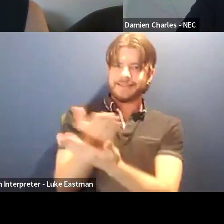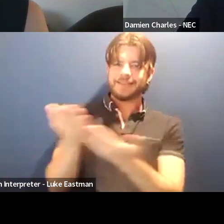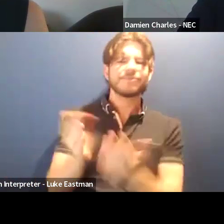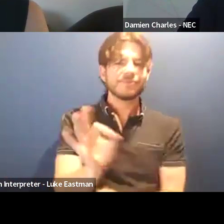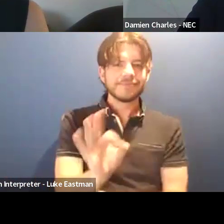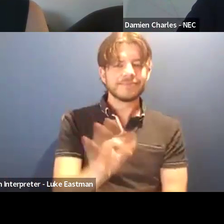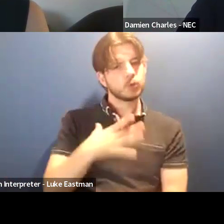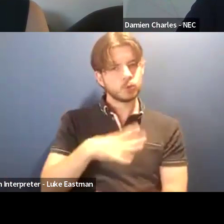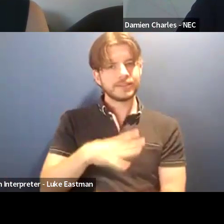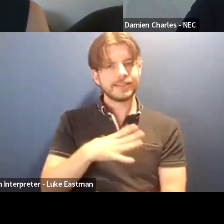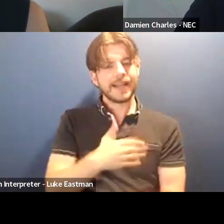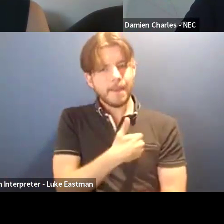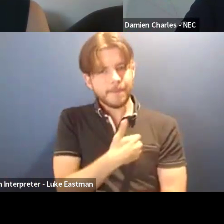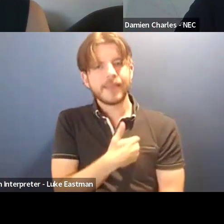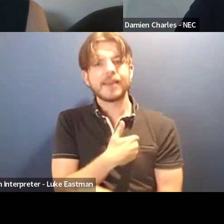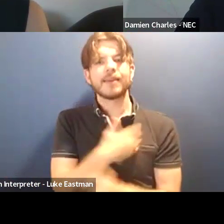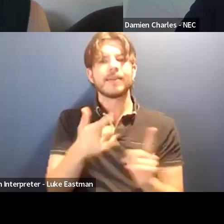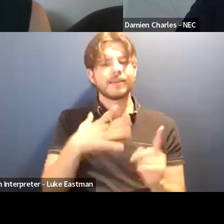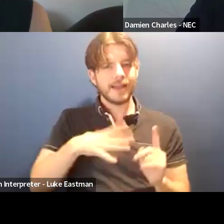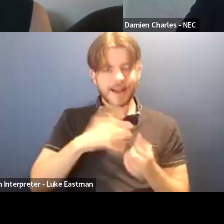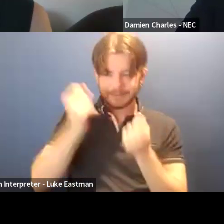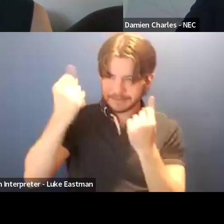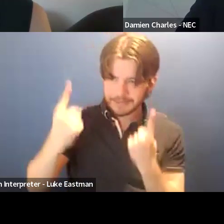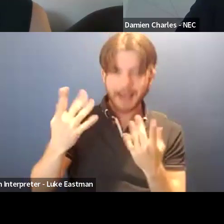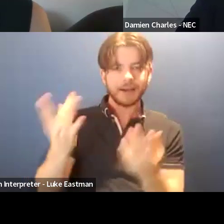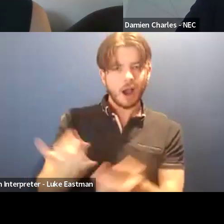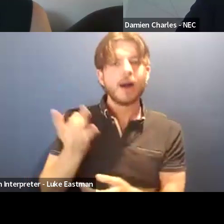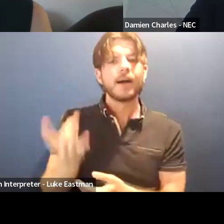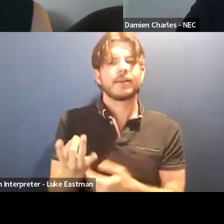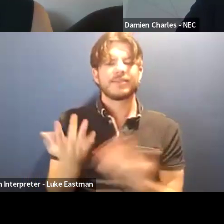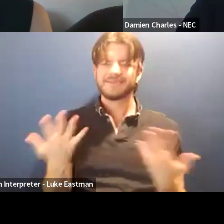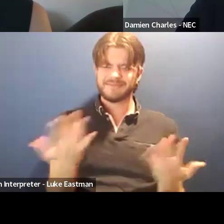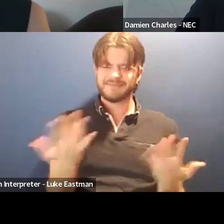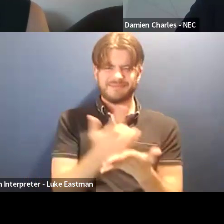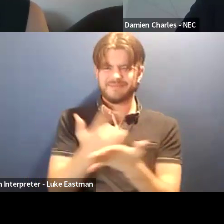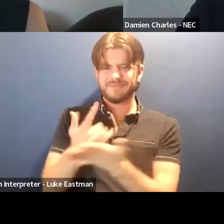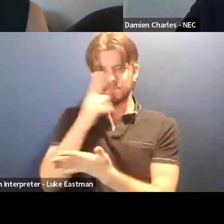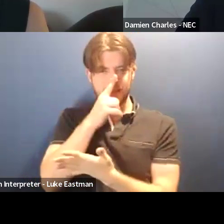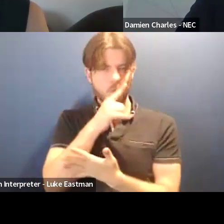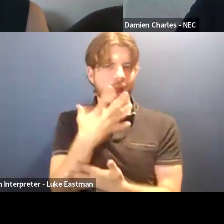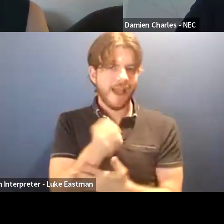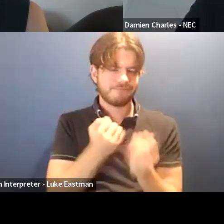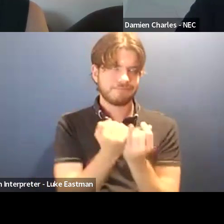what's really important I think and and that's for all young people all young